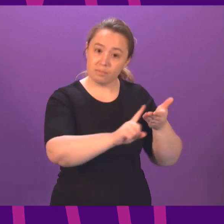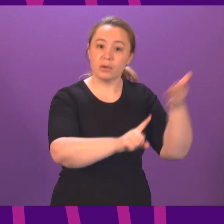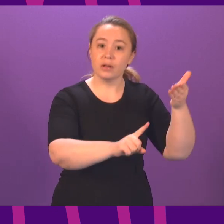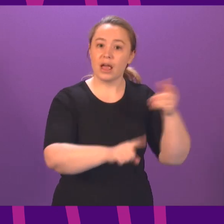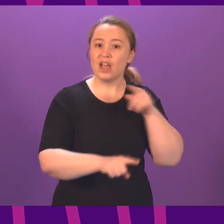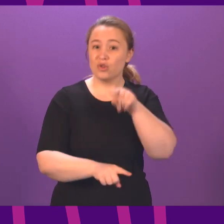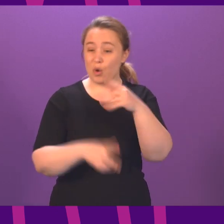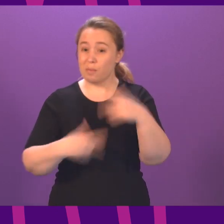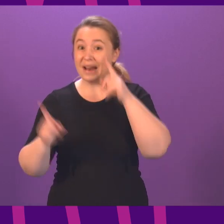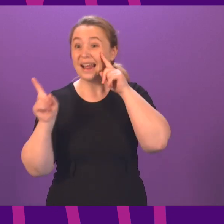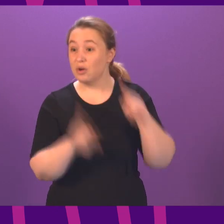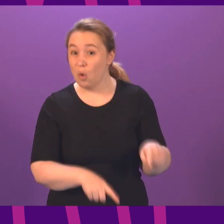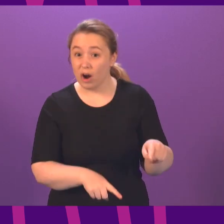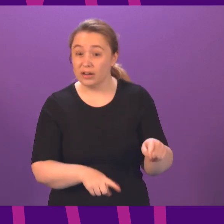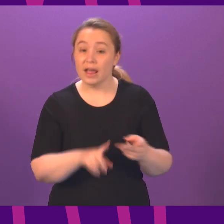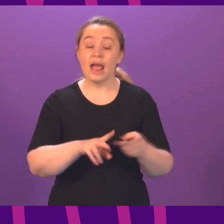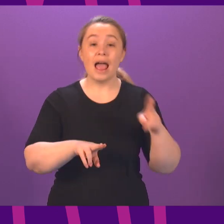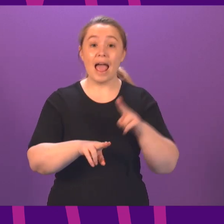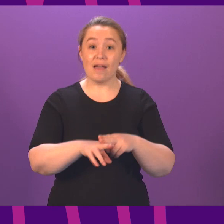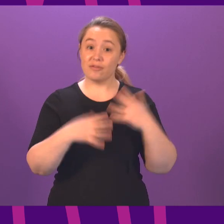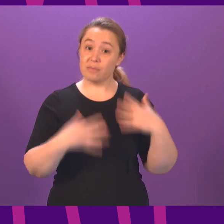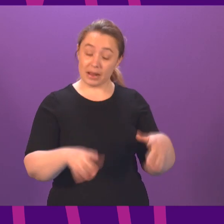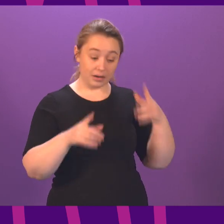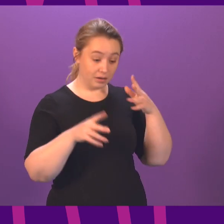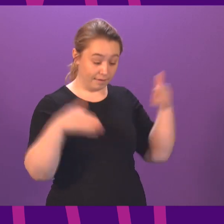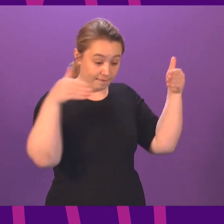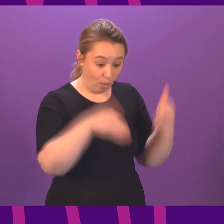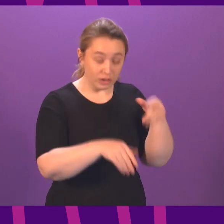she says that she did, we would not be in this position.